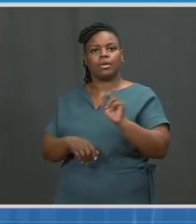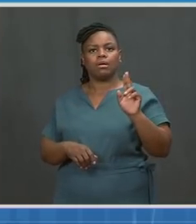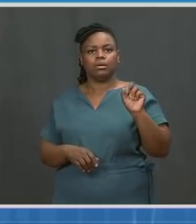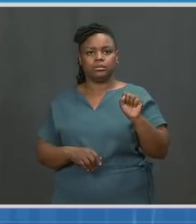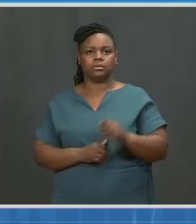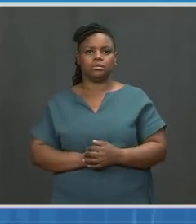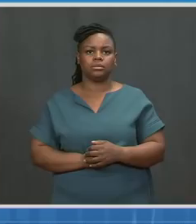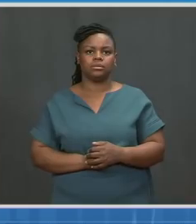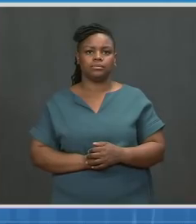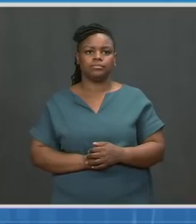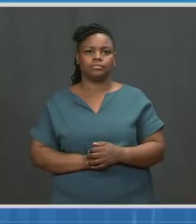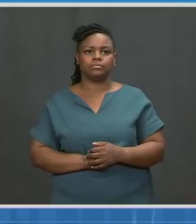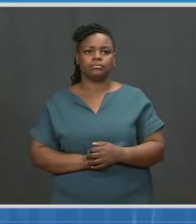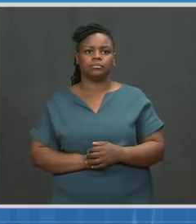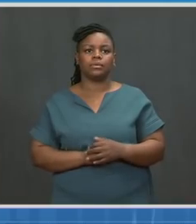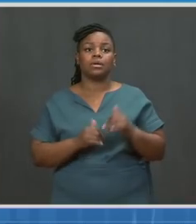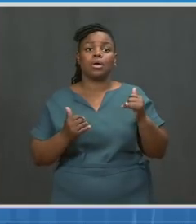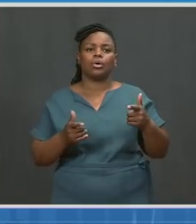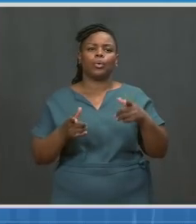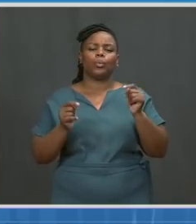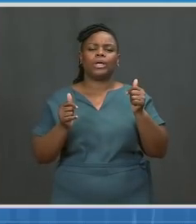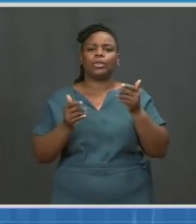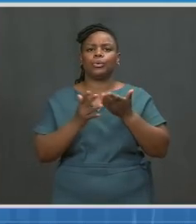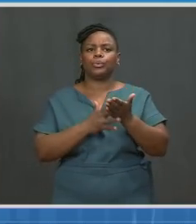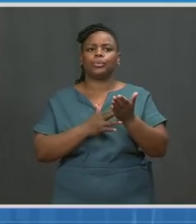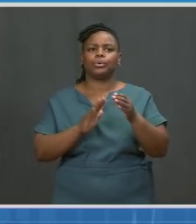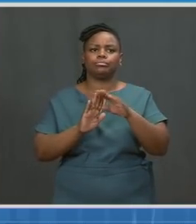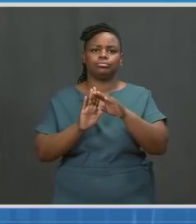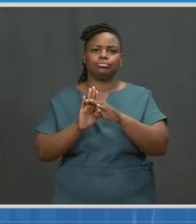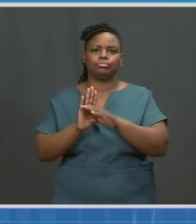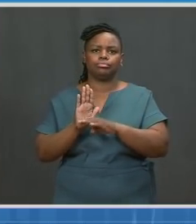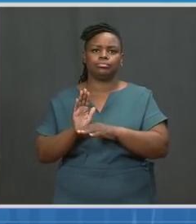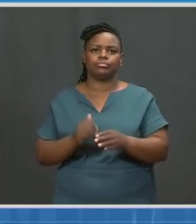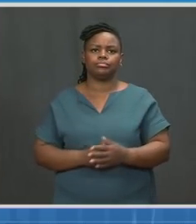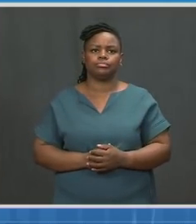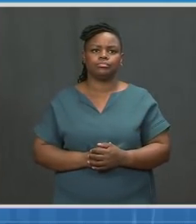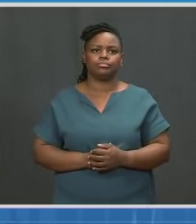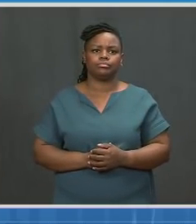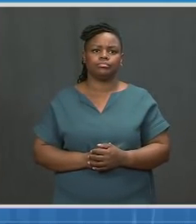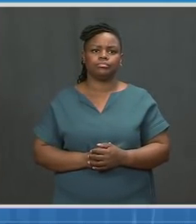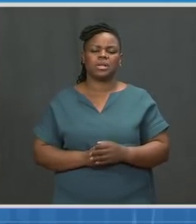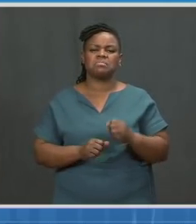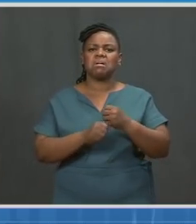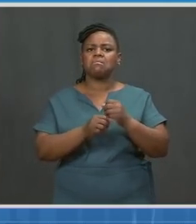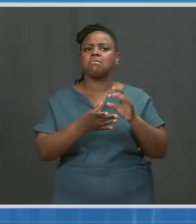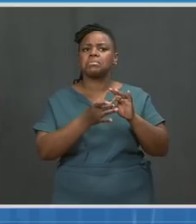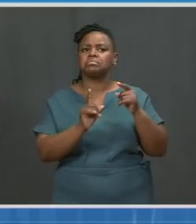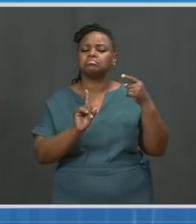So let's go quickly through them and make one or two comments to inform where we are.